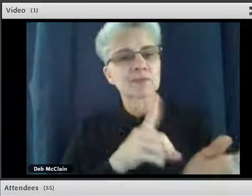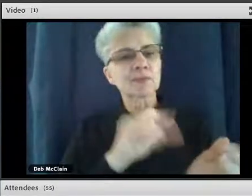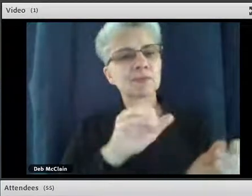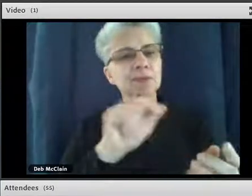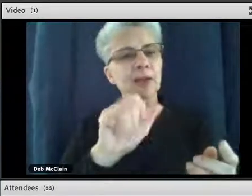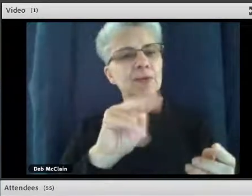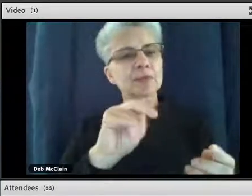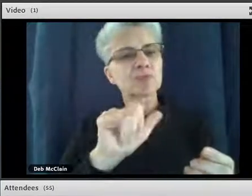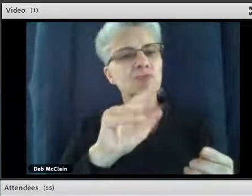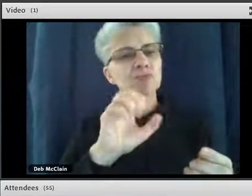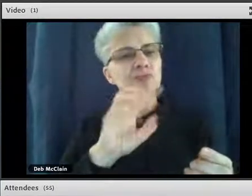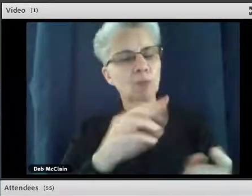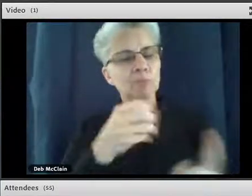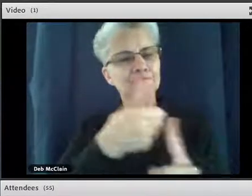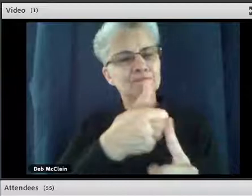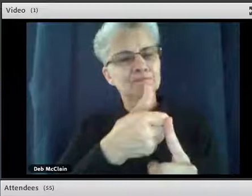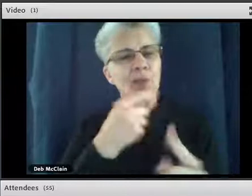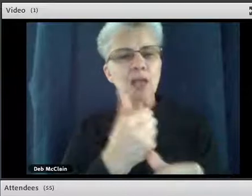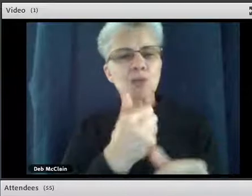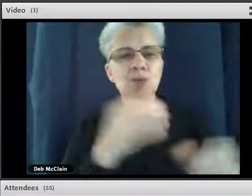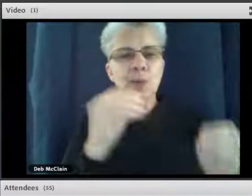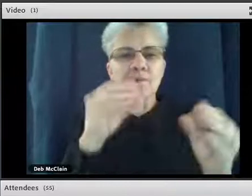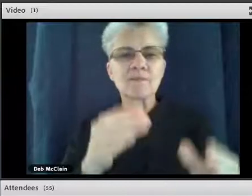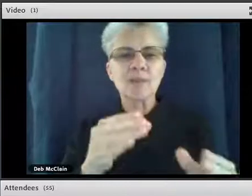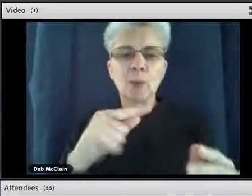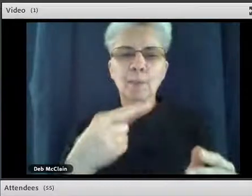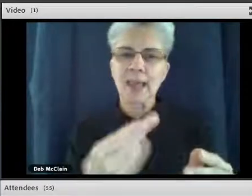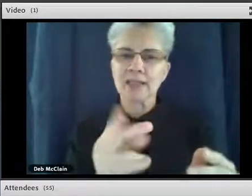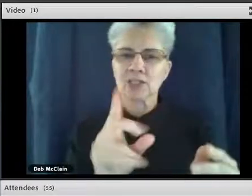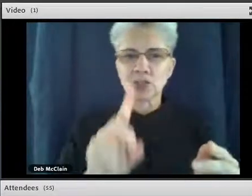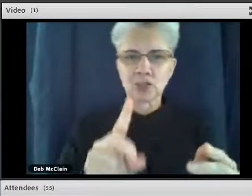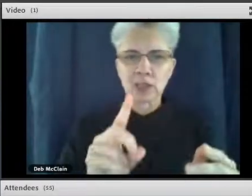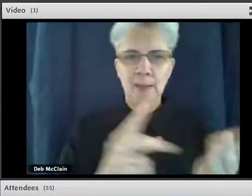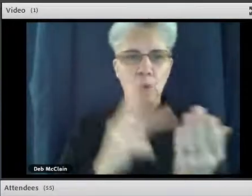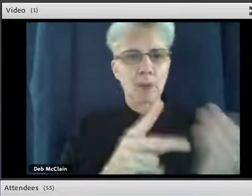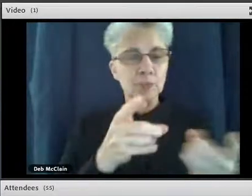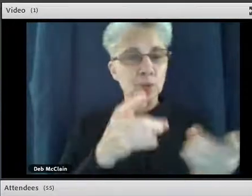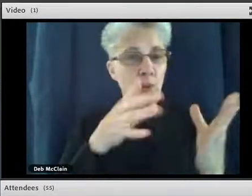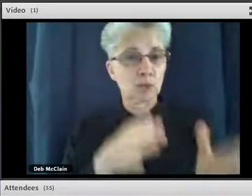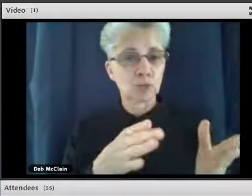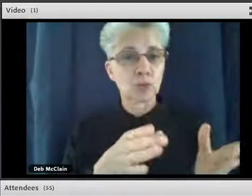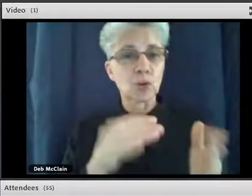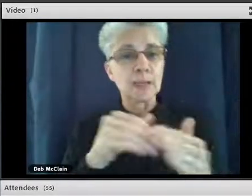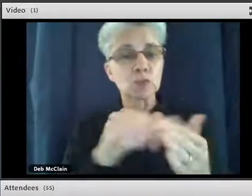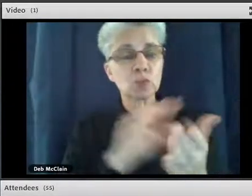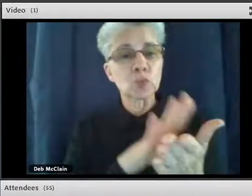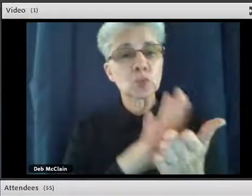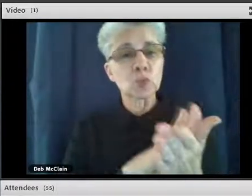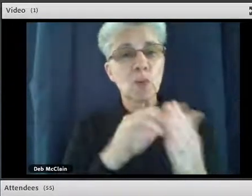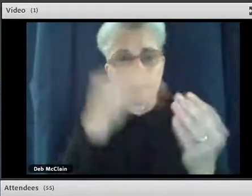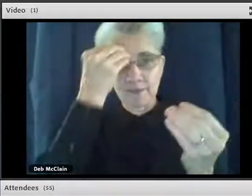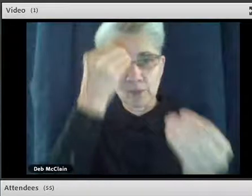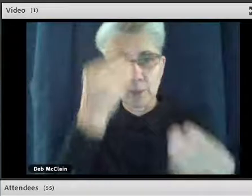Dr. Karen Snow is an associate professor and PhD program director in the School of Information Studies